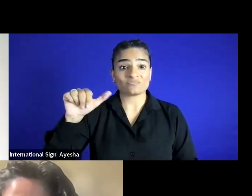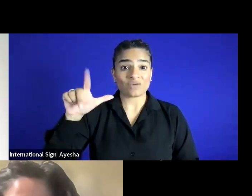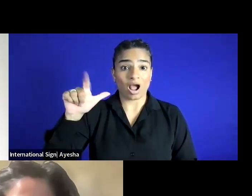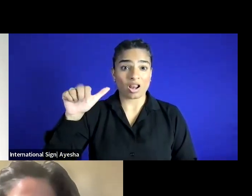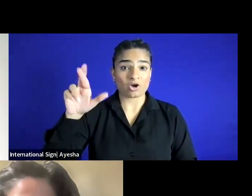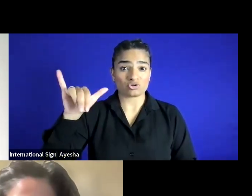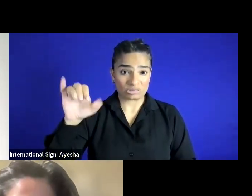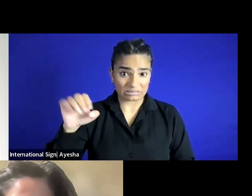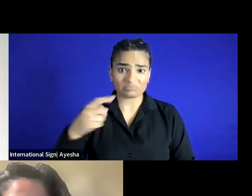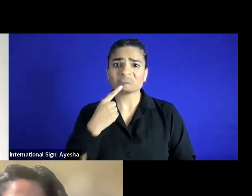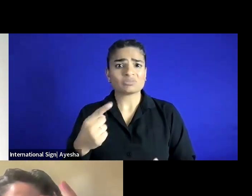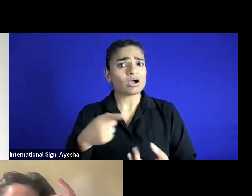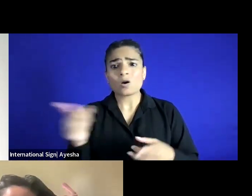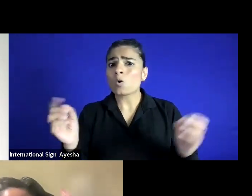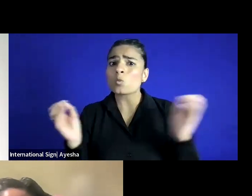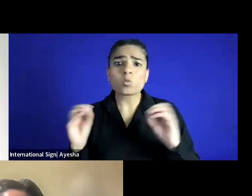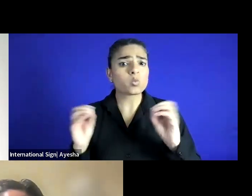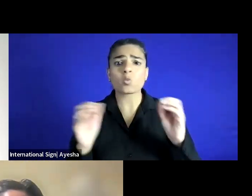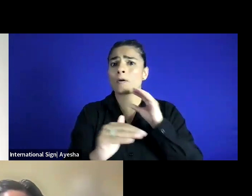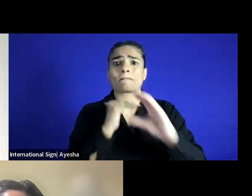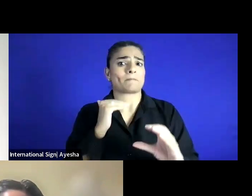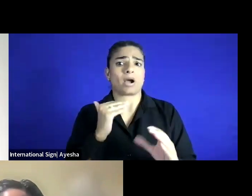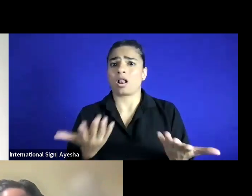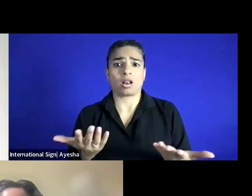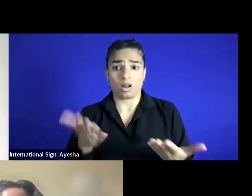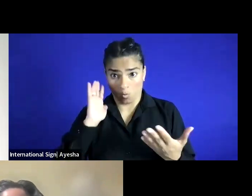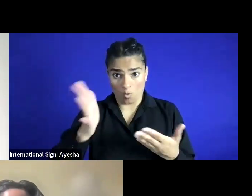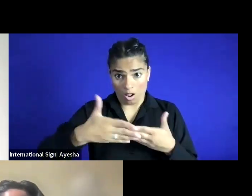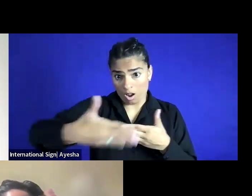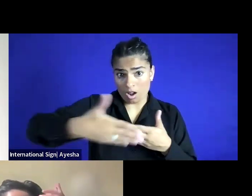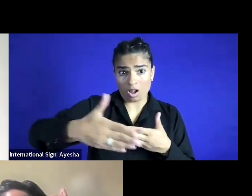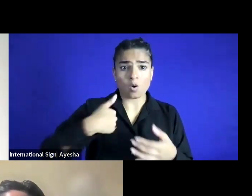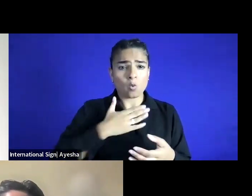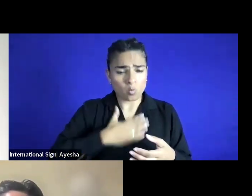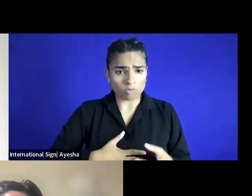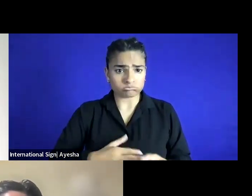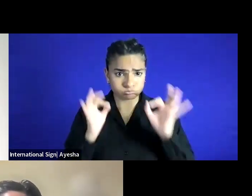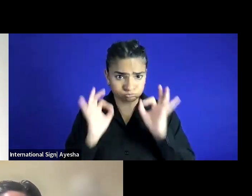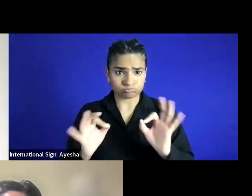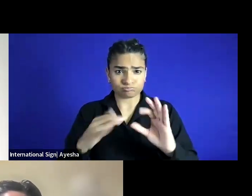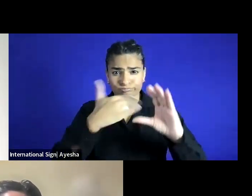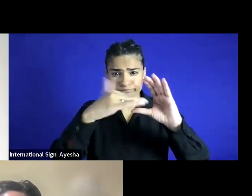the email yet, whether it be just wanted to clarify that. Are we fully done with sending out all the emails,